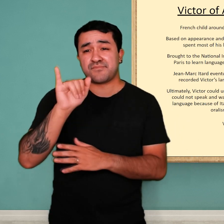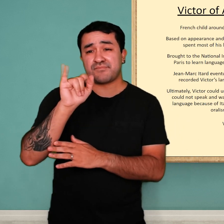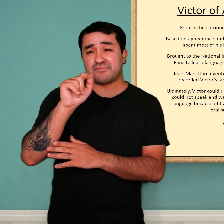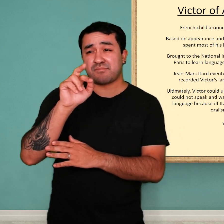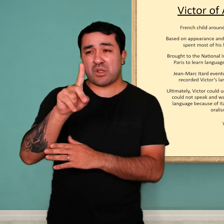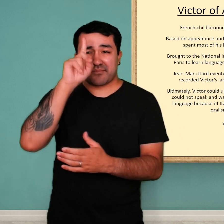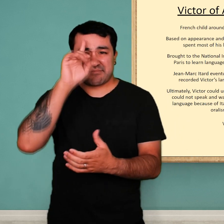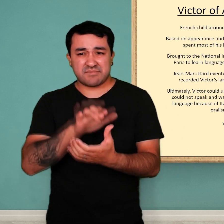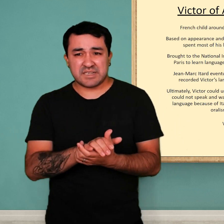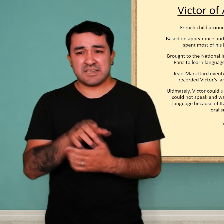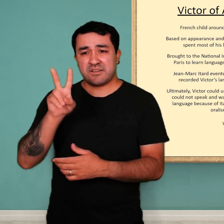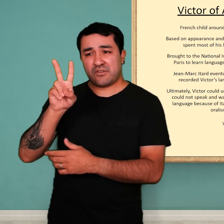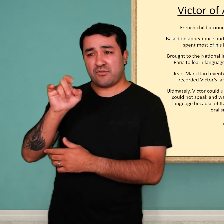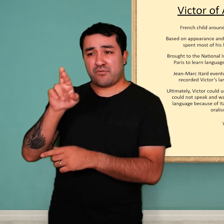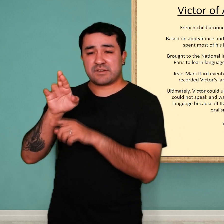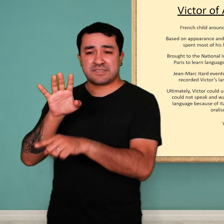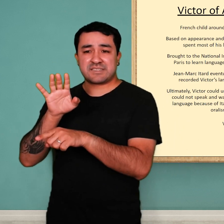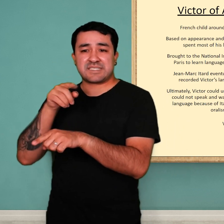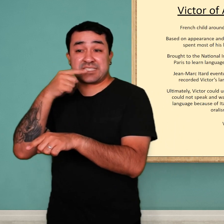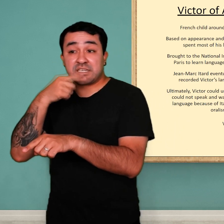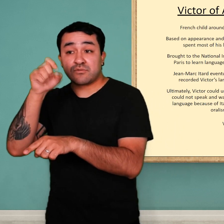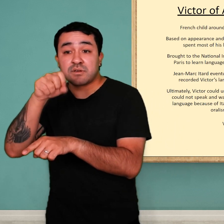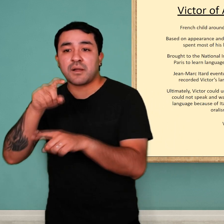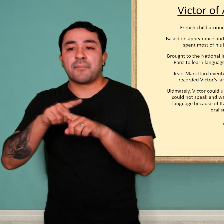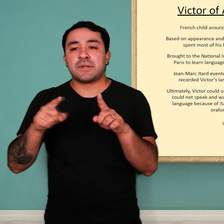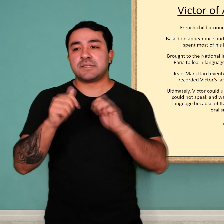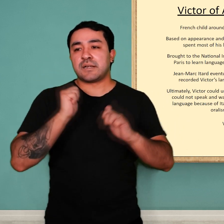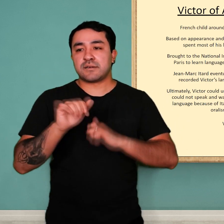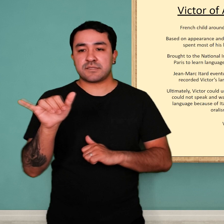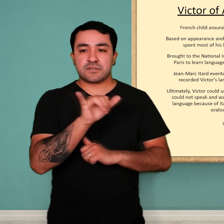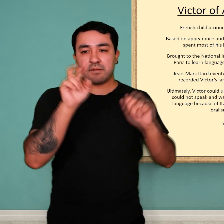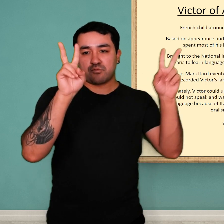understand the meanings of actions, but Itard struggled with teaching Victor how to speak.